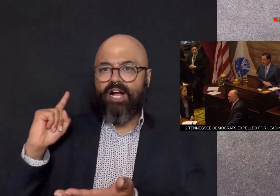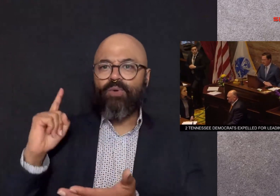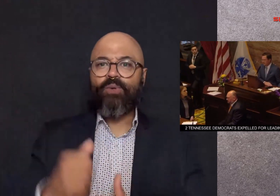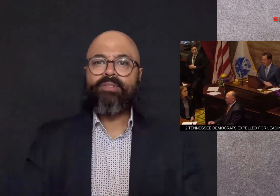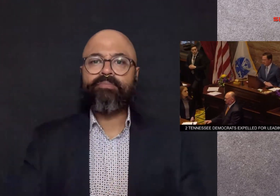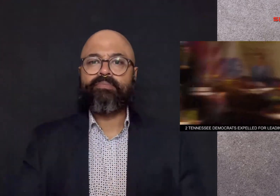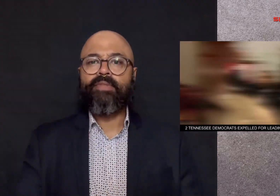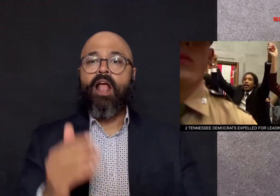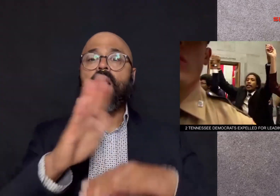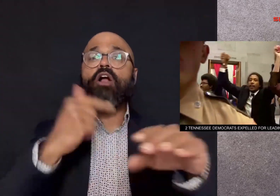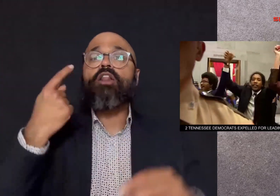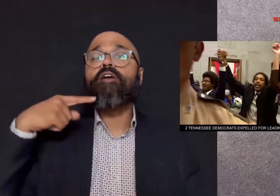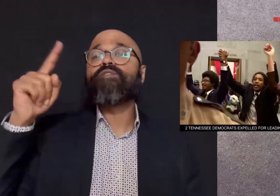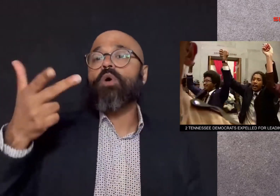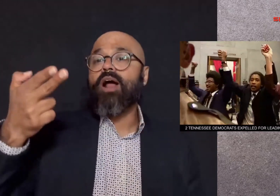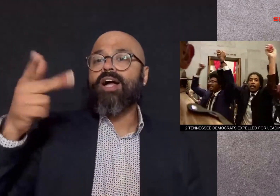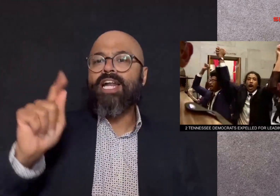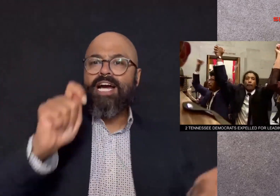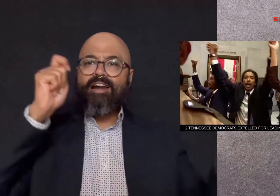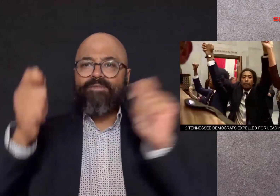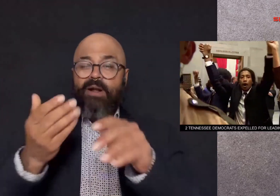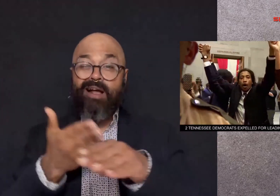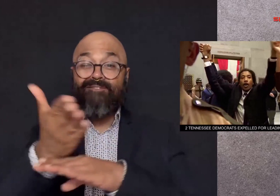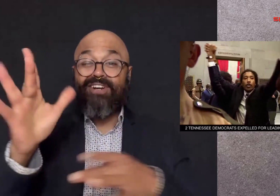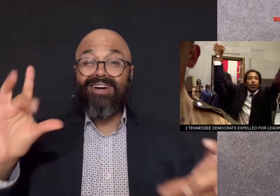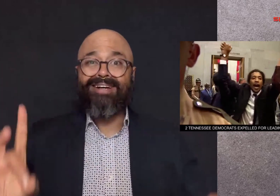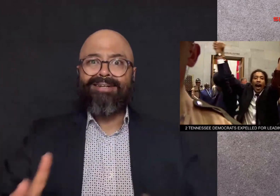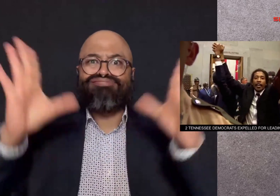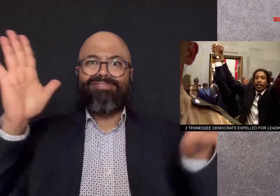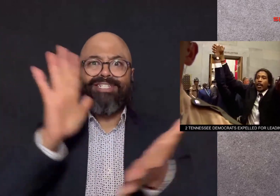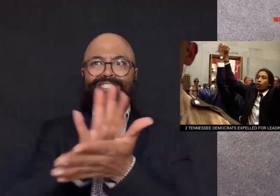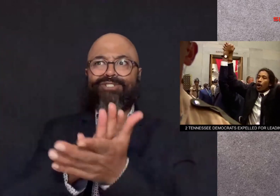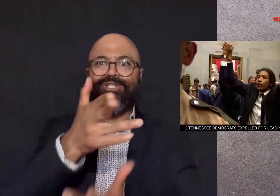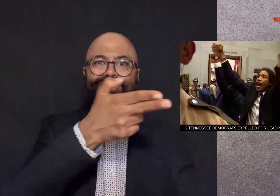calling for gun reform after the deadly school shooting in Nashville